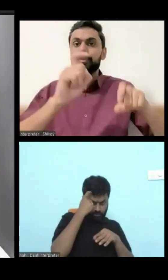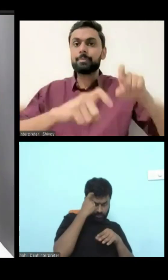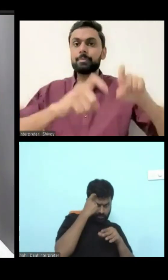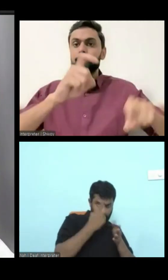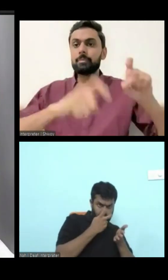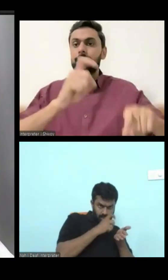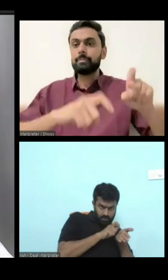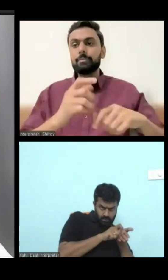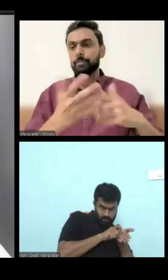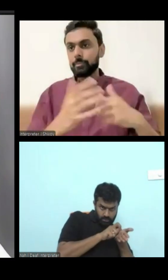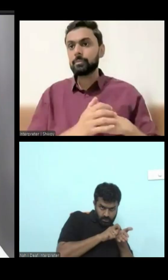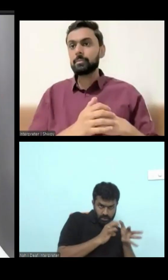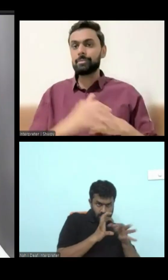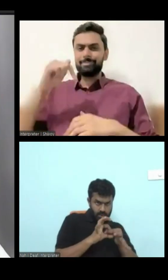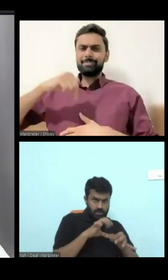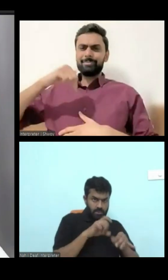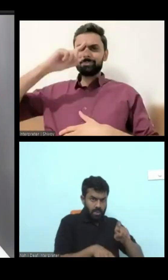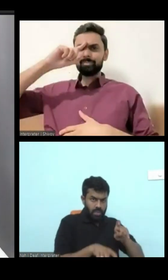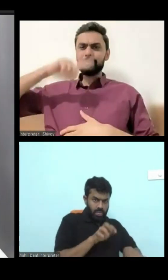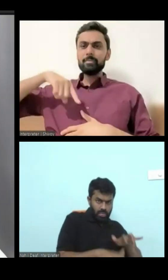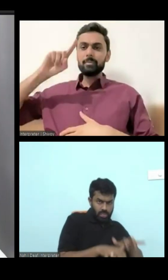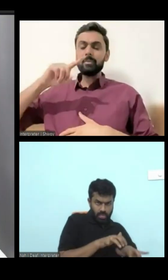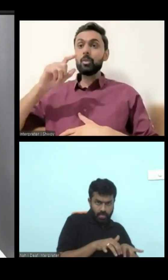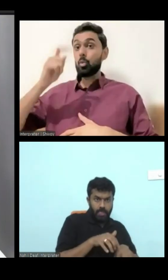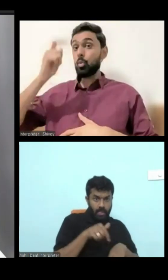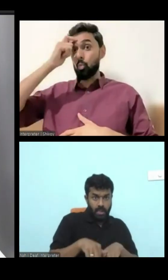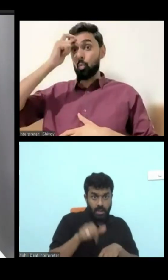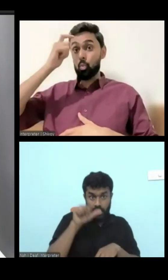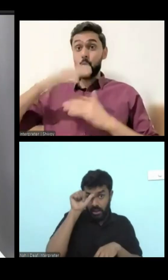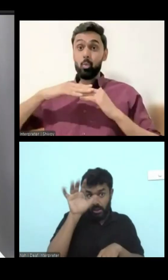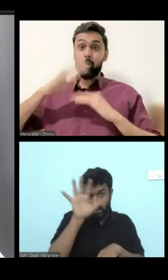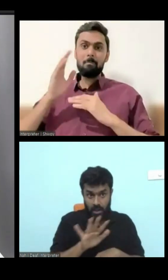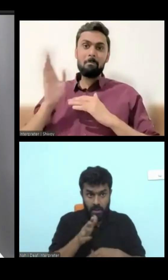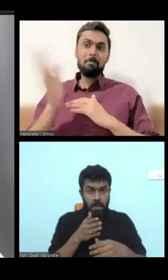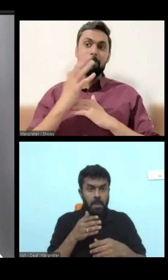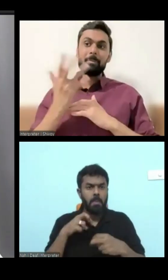In India, we have a pretty unique problem, which I am sure you are also aware of, and that is that we